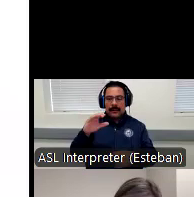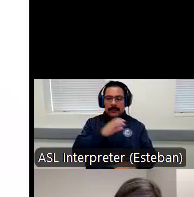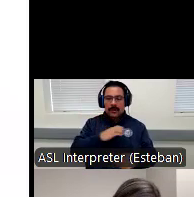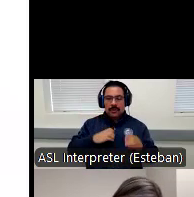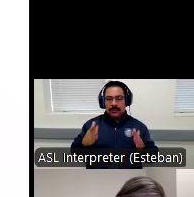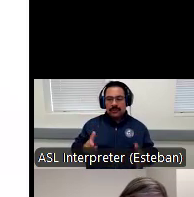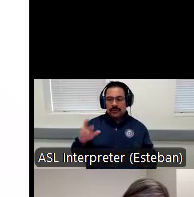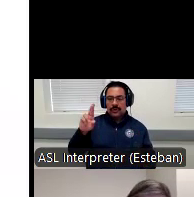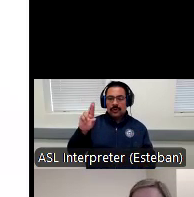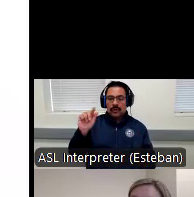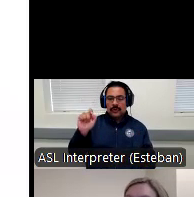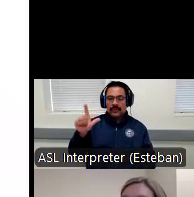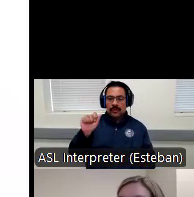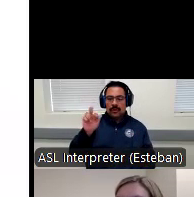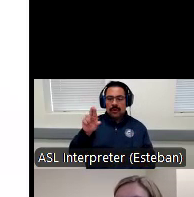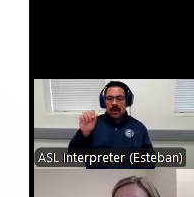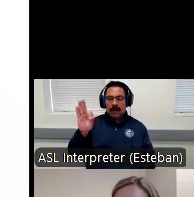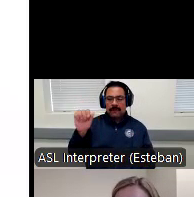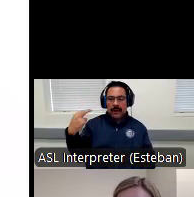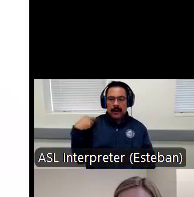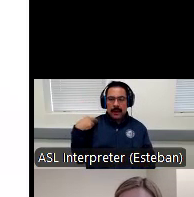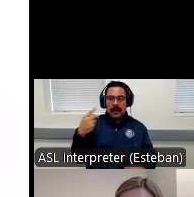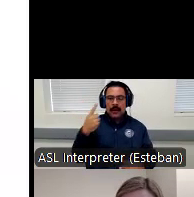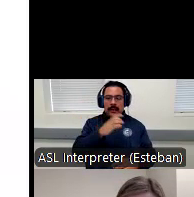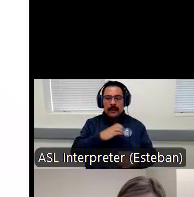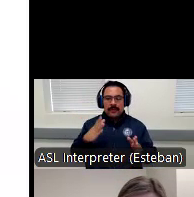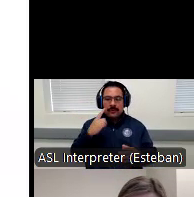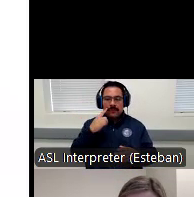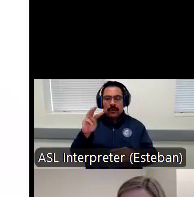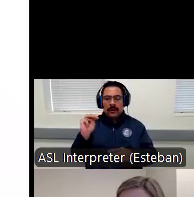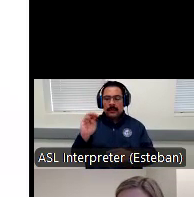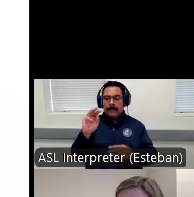City of Chicago Mayor's Office for People with Disabilities.